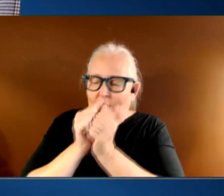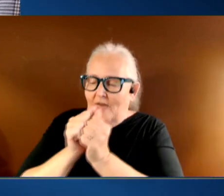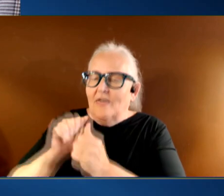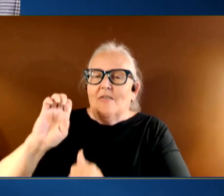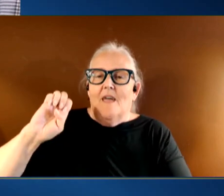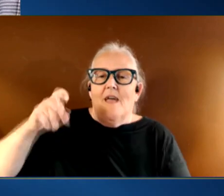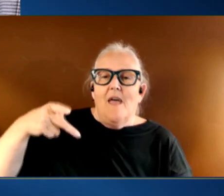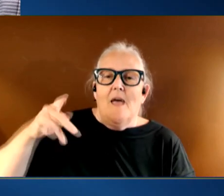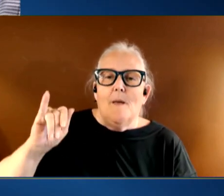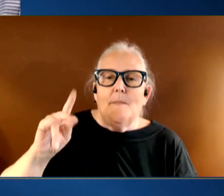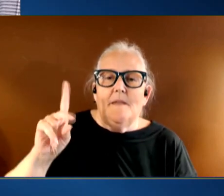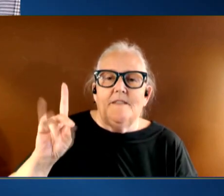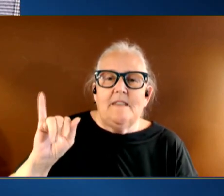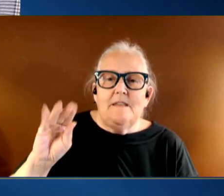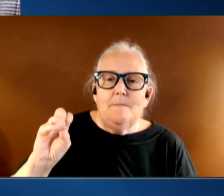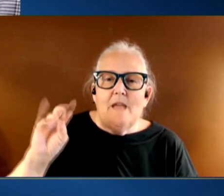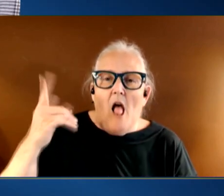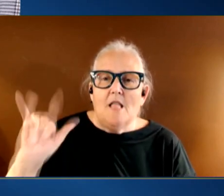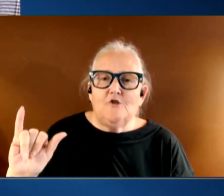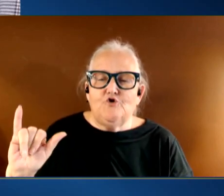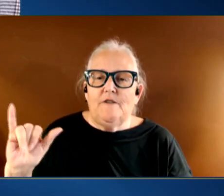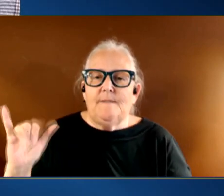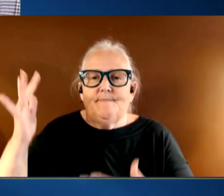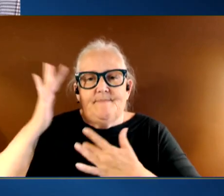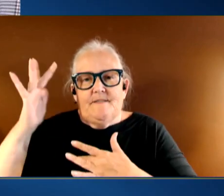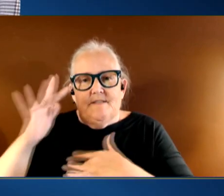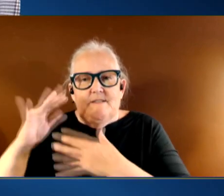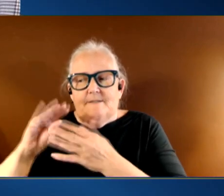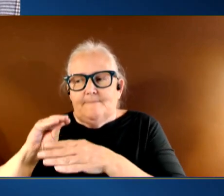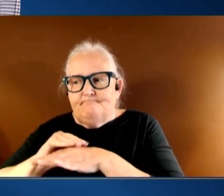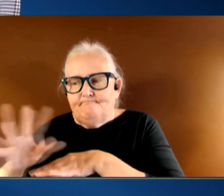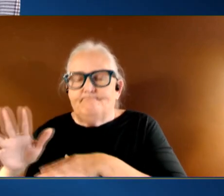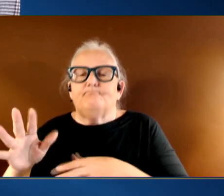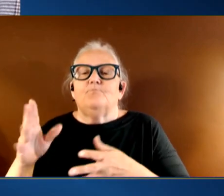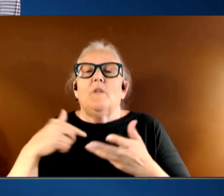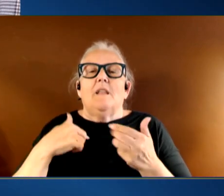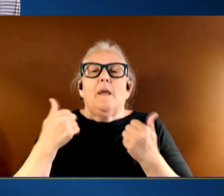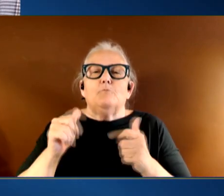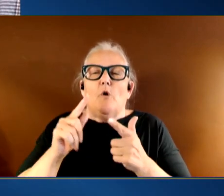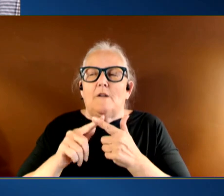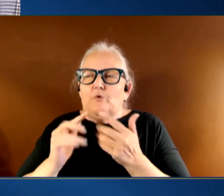build solutions for public health and improve the capture management and analysis of data.